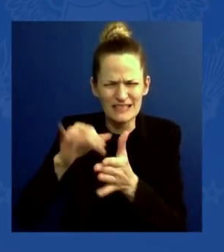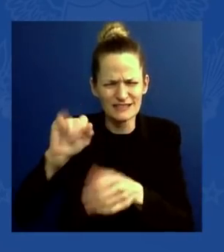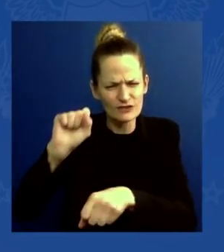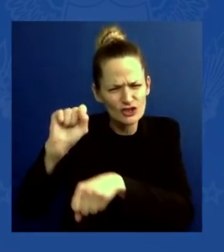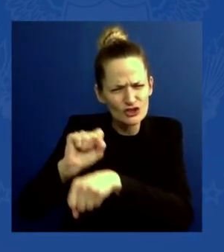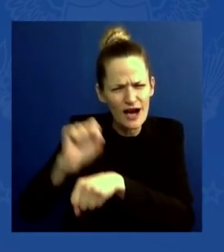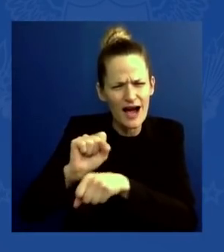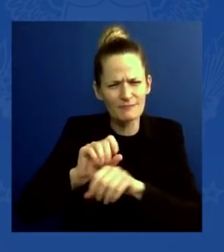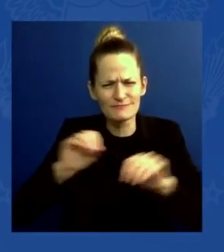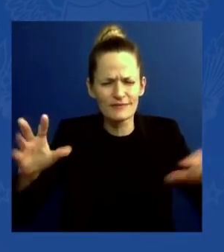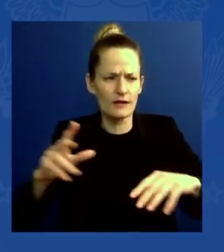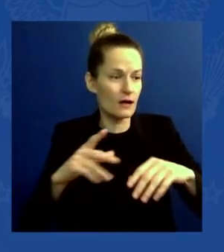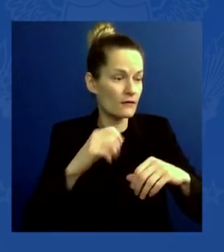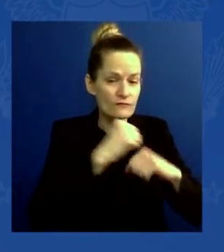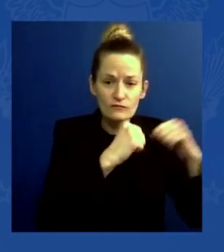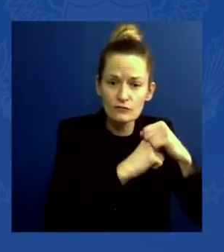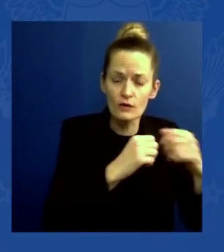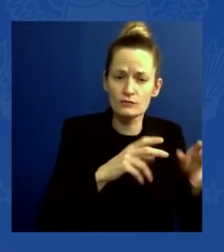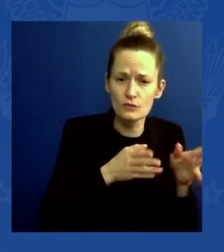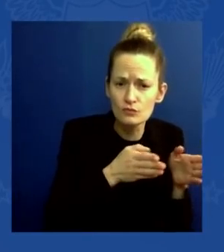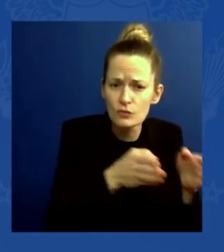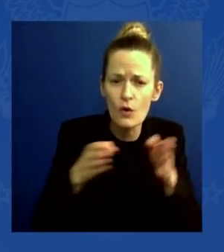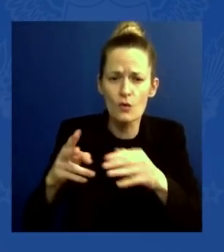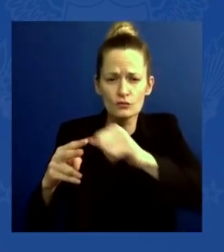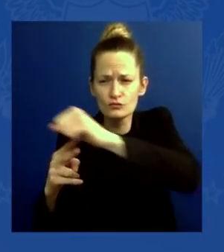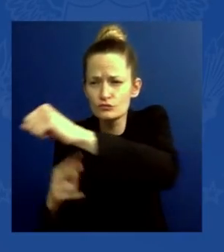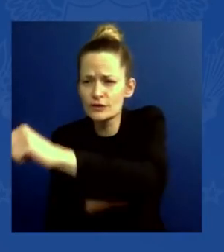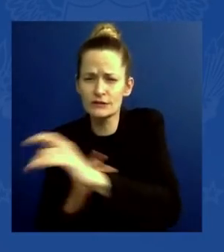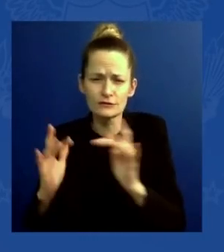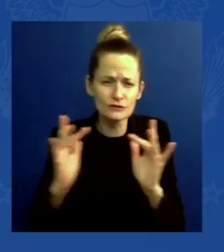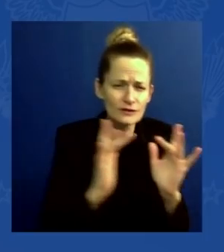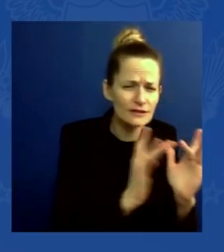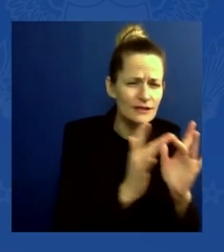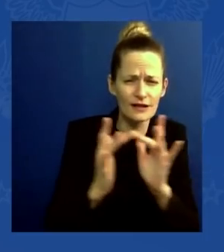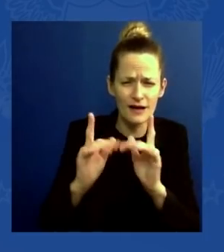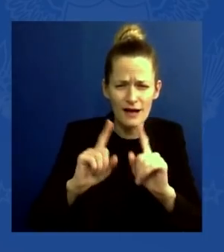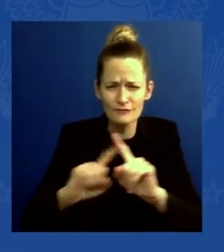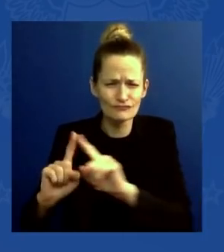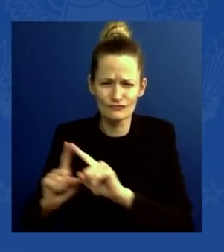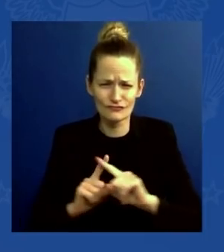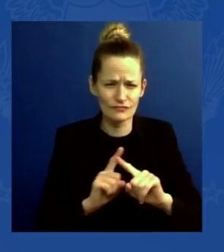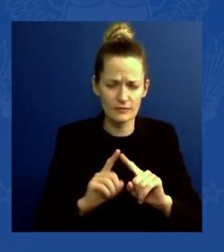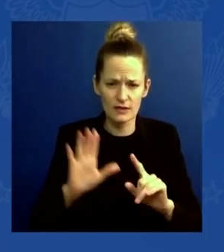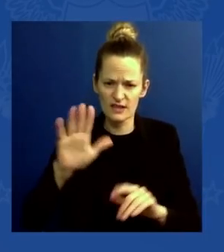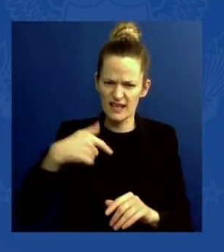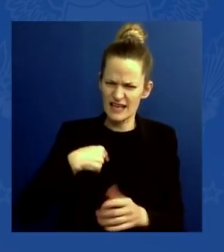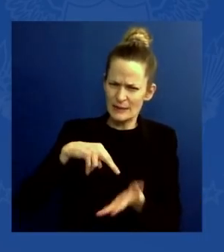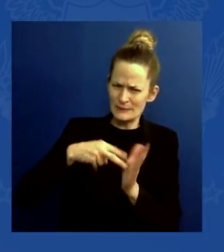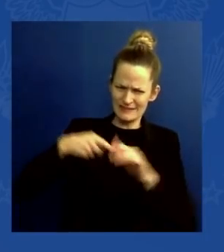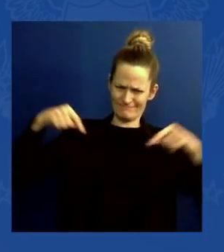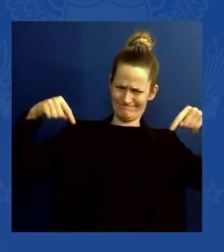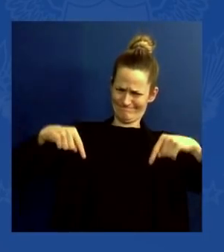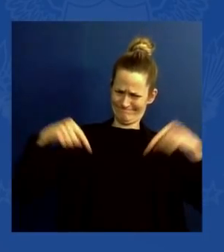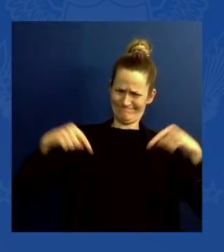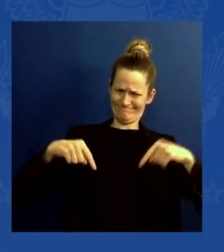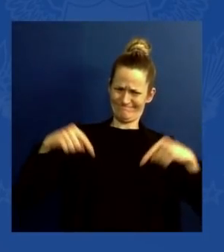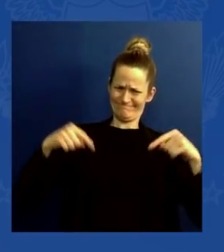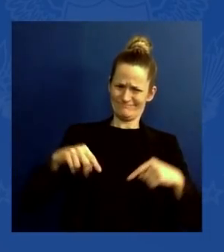And it puts us on a path to win the economic competition of the 21st century that we face with China and other large countries and the rest of the world.